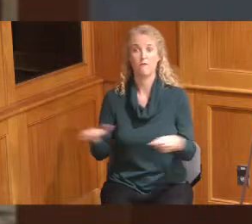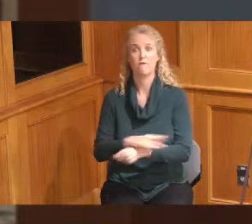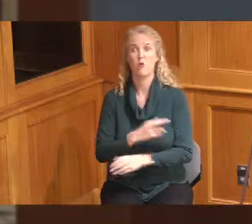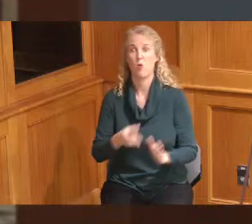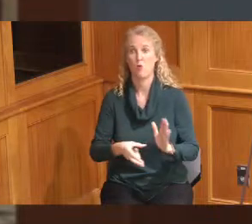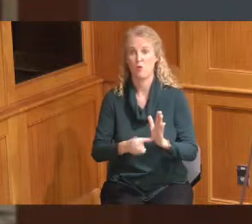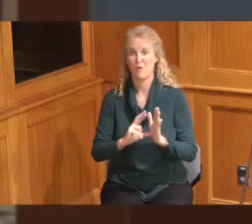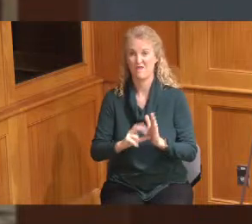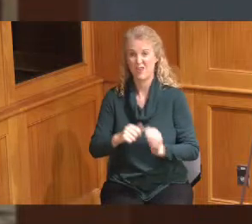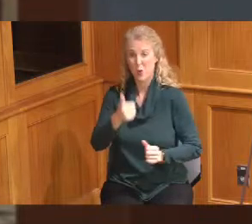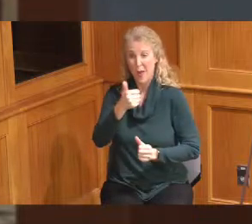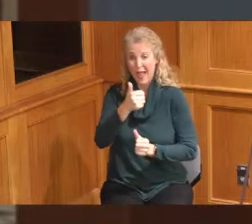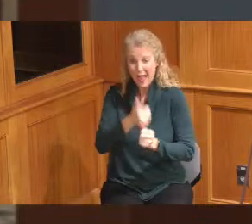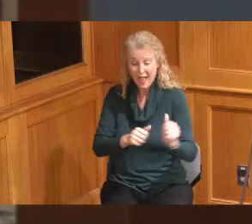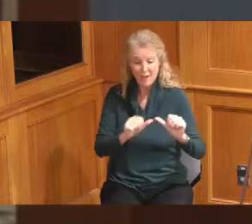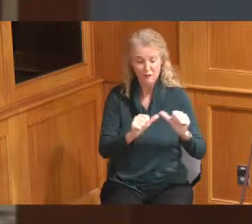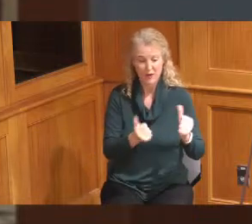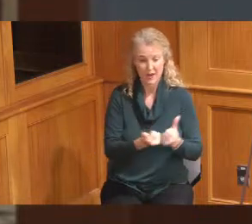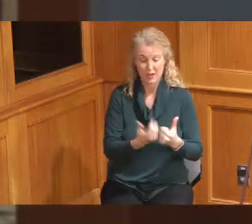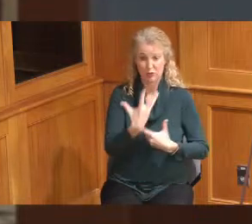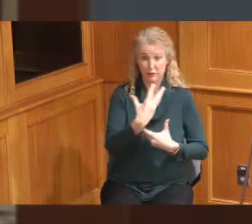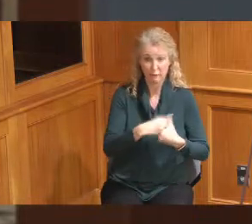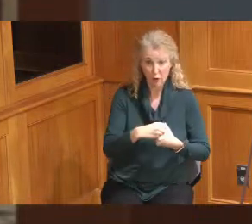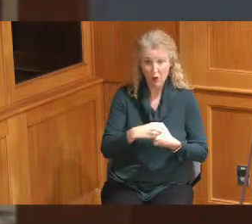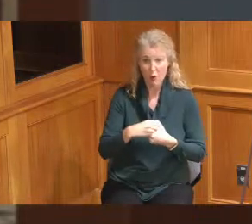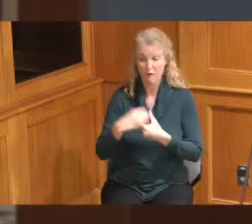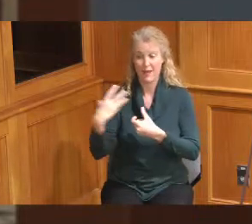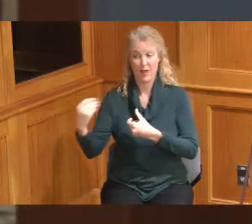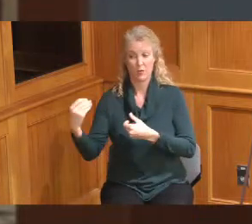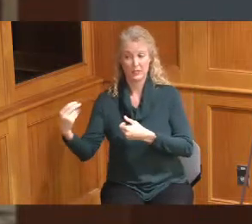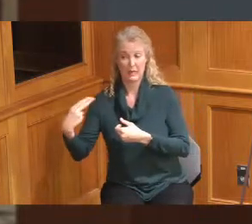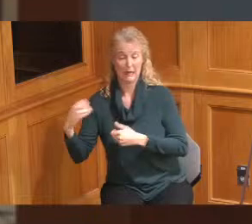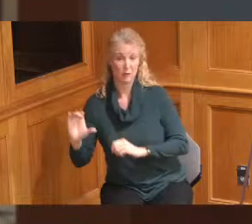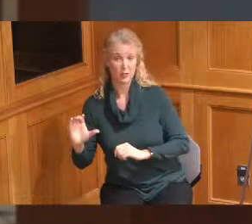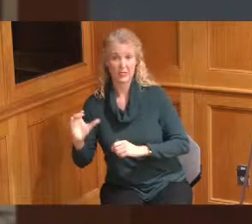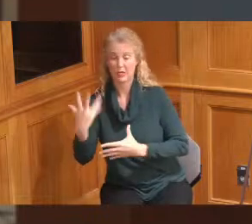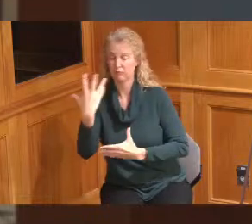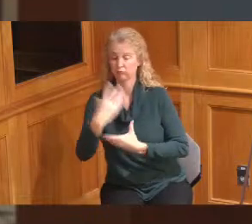County and Outside Agency that's part of our Disaster Response system so that we have enough